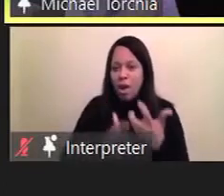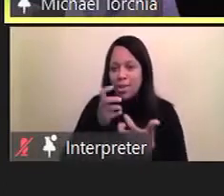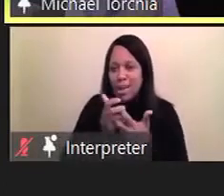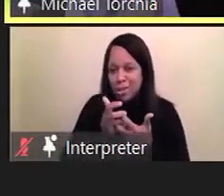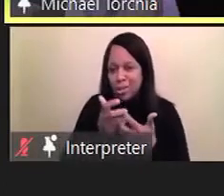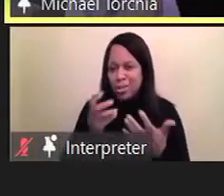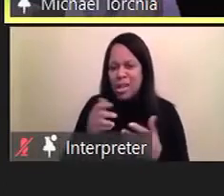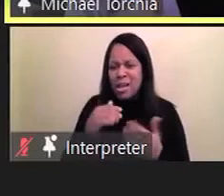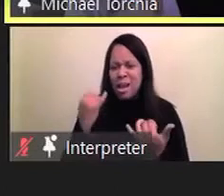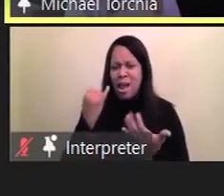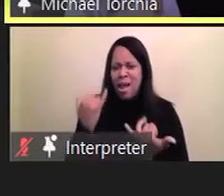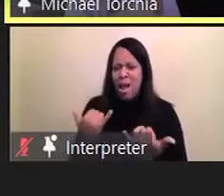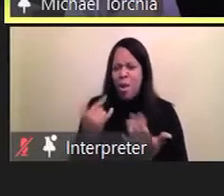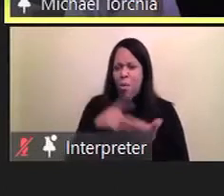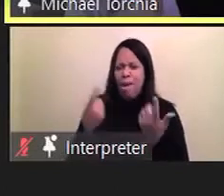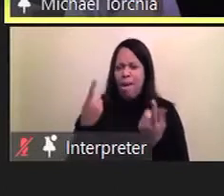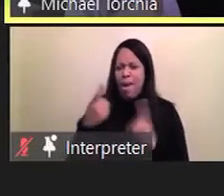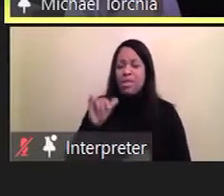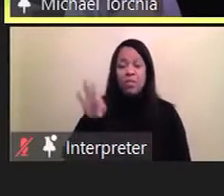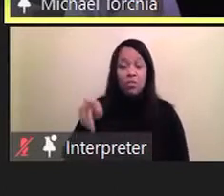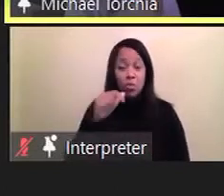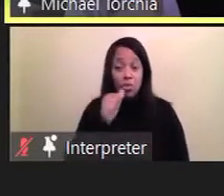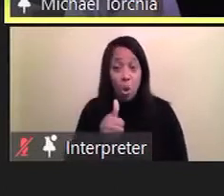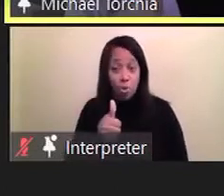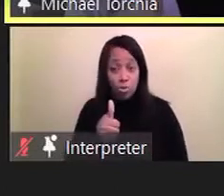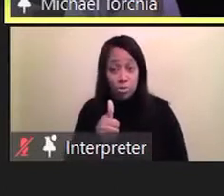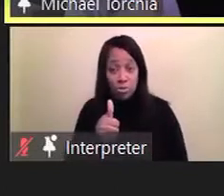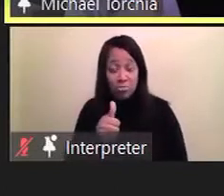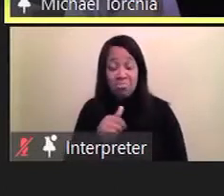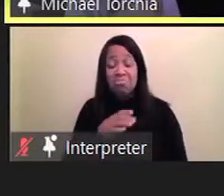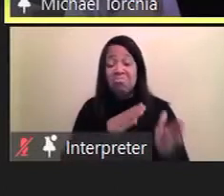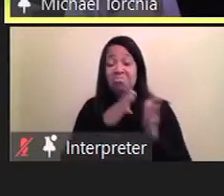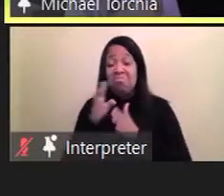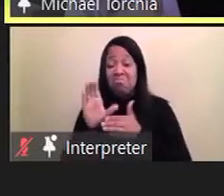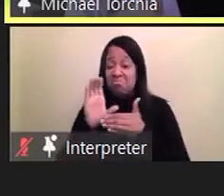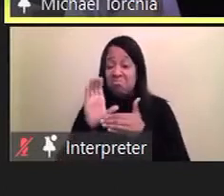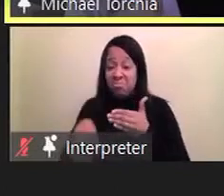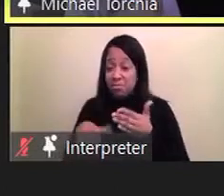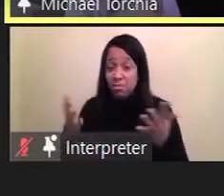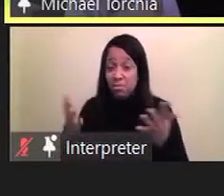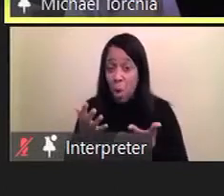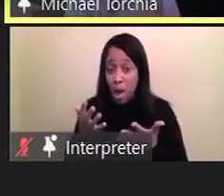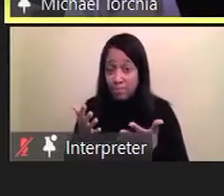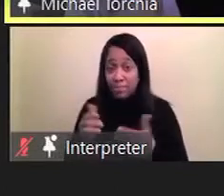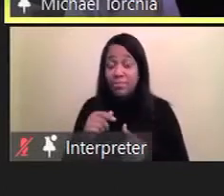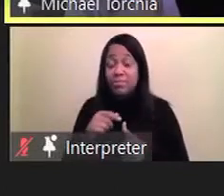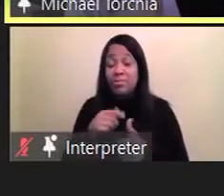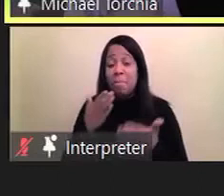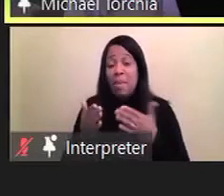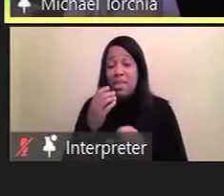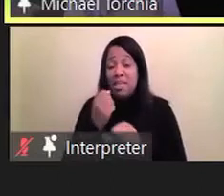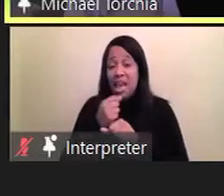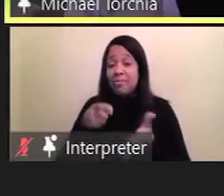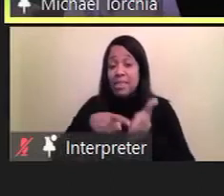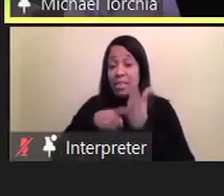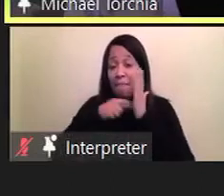Well, if you don't, you're likely to get-- and maybe you've seen these. You're likely to get a demand letter from an attorney